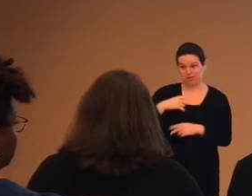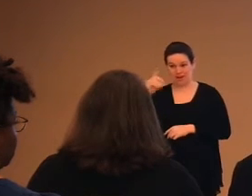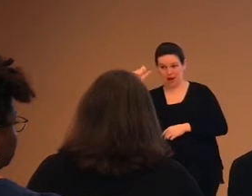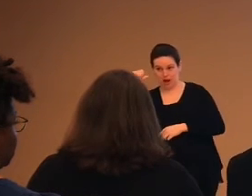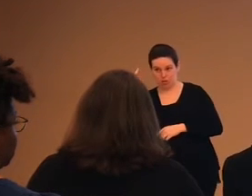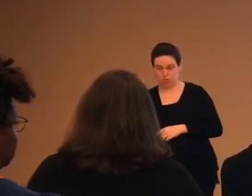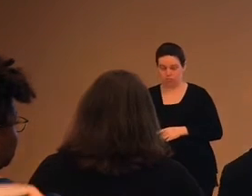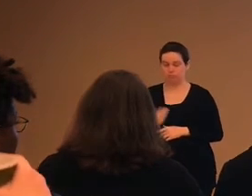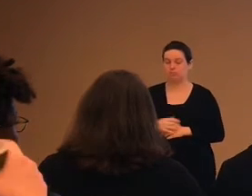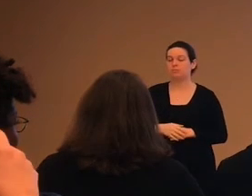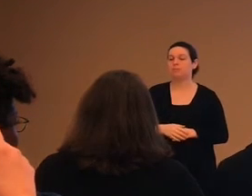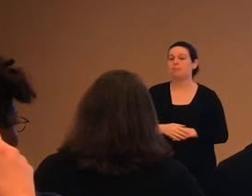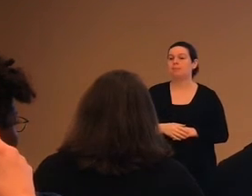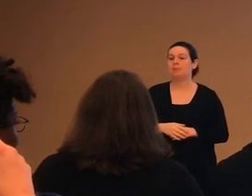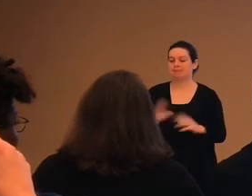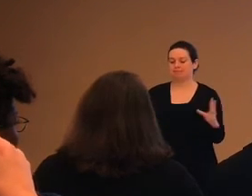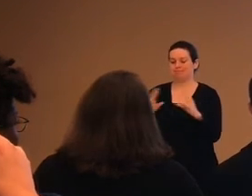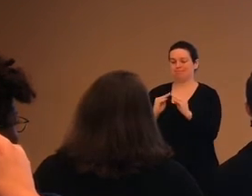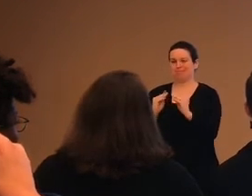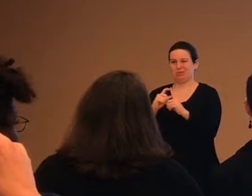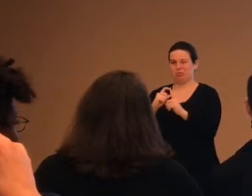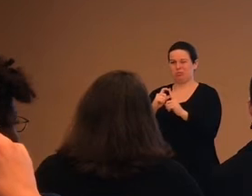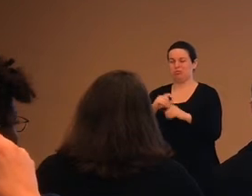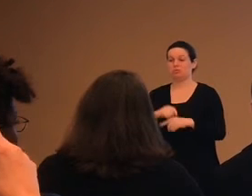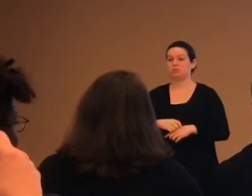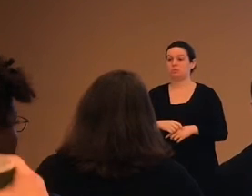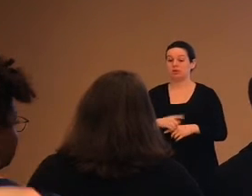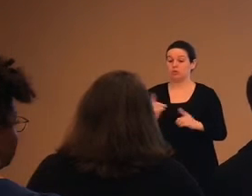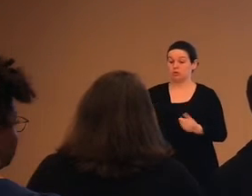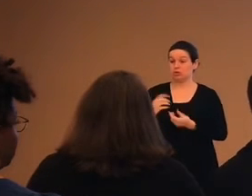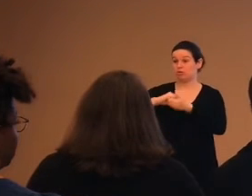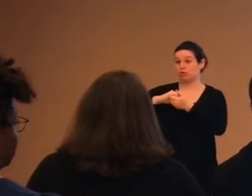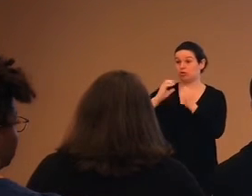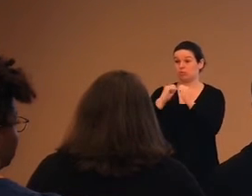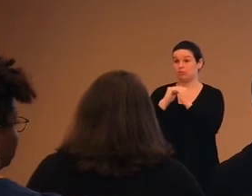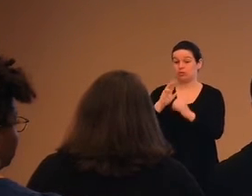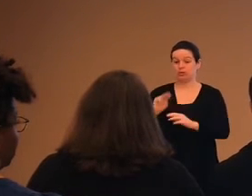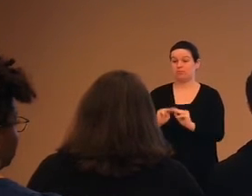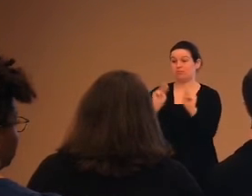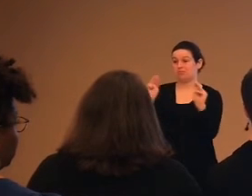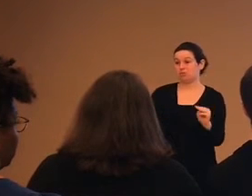His previous projects include a partnership partnership with the Missouri History Museum here on